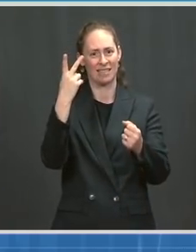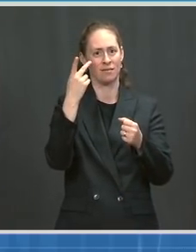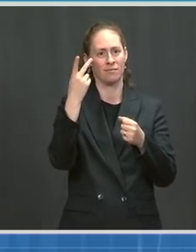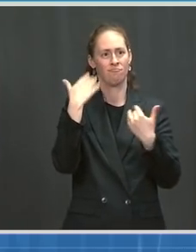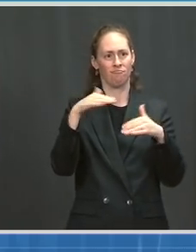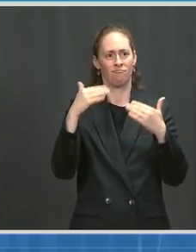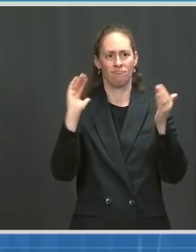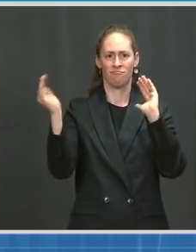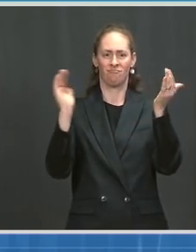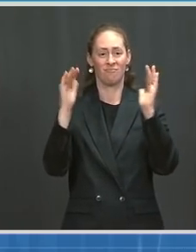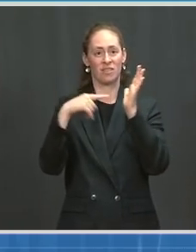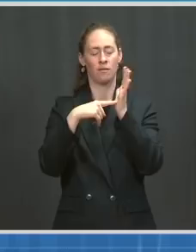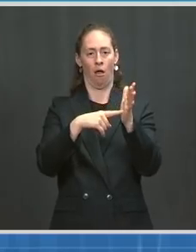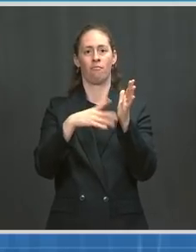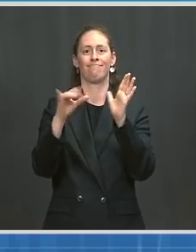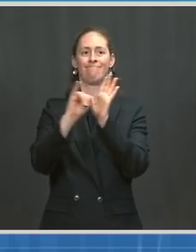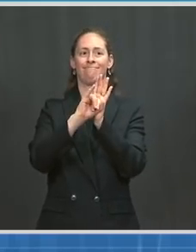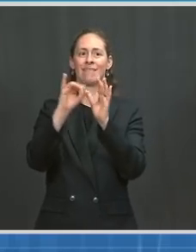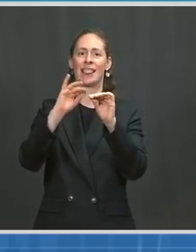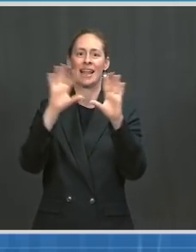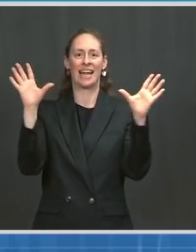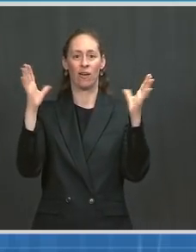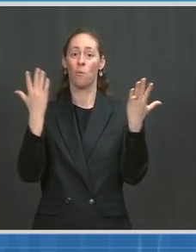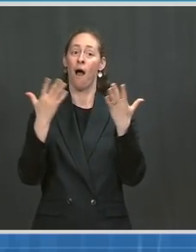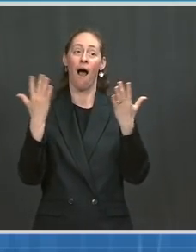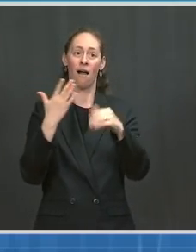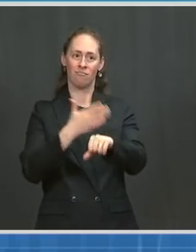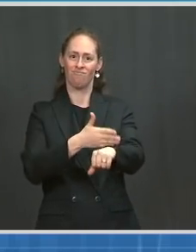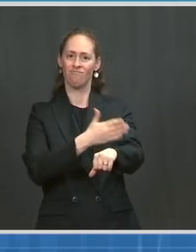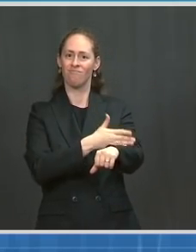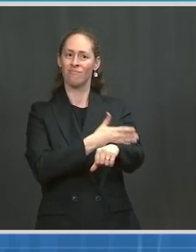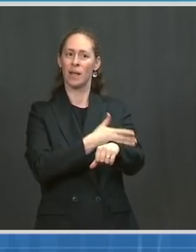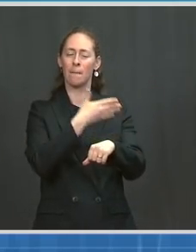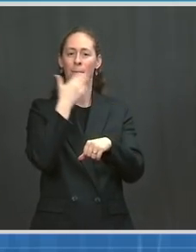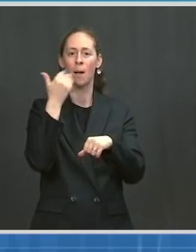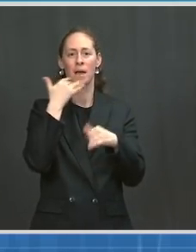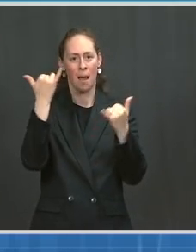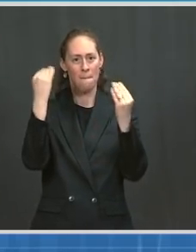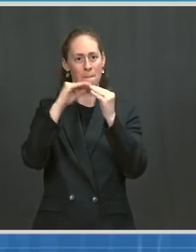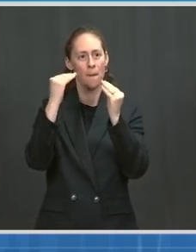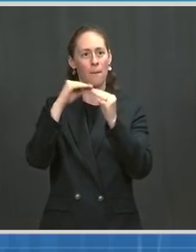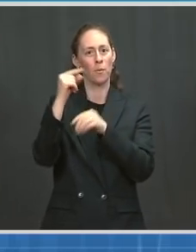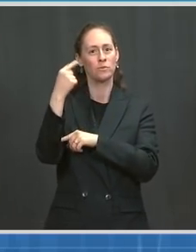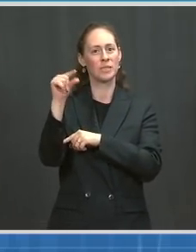and with more and more green over time. These data are telling us a story: